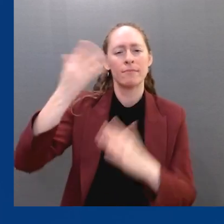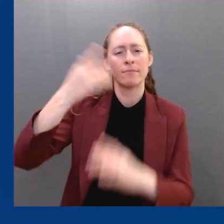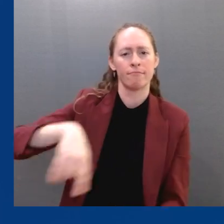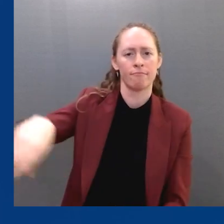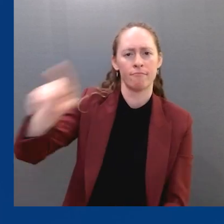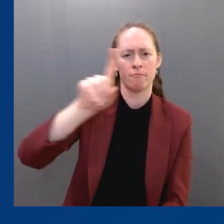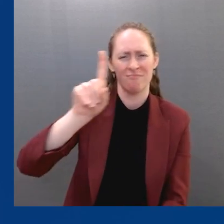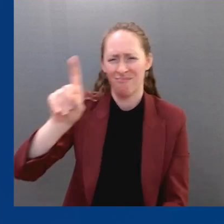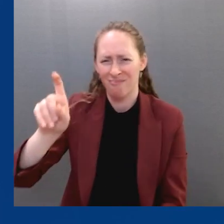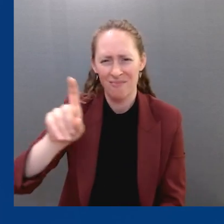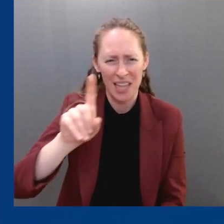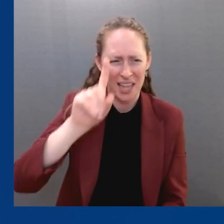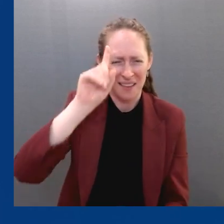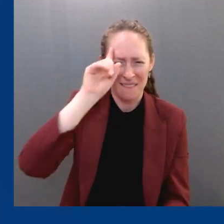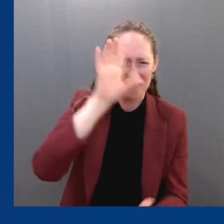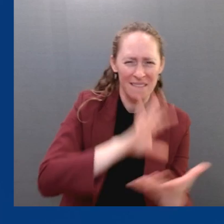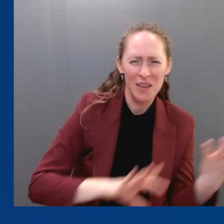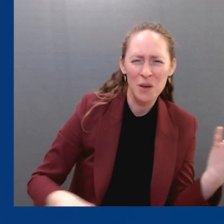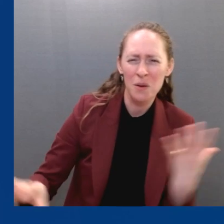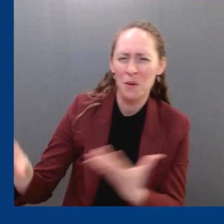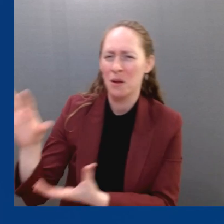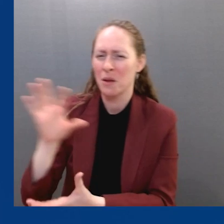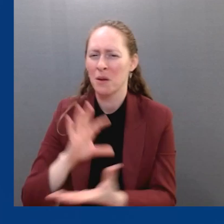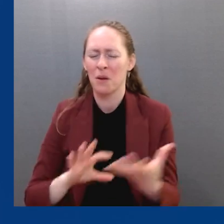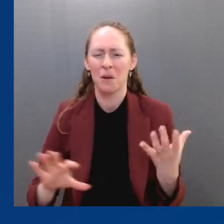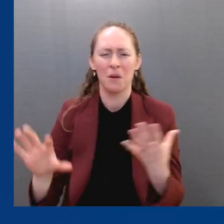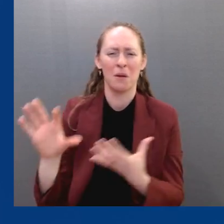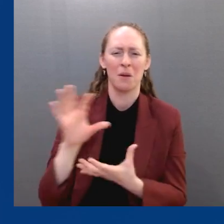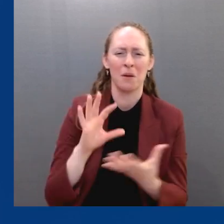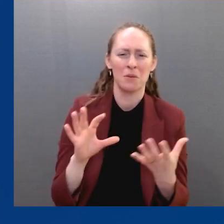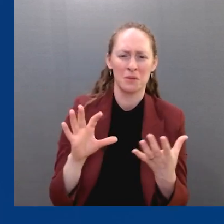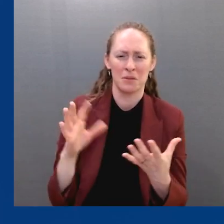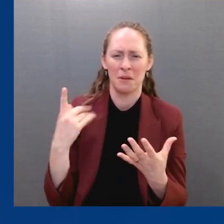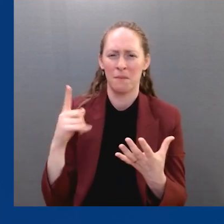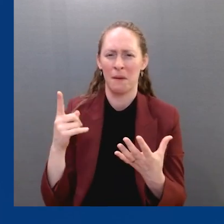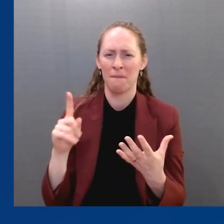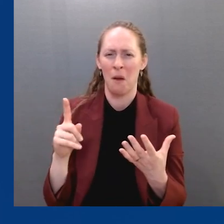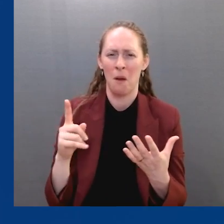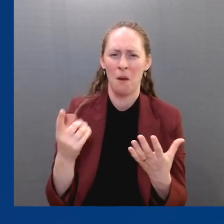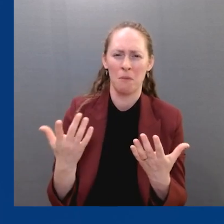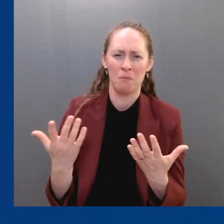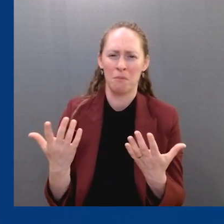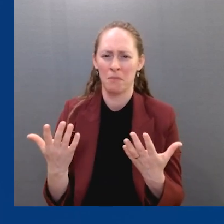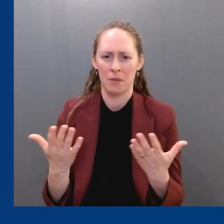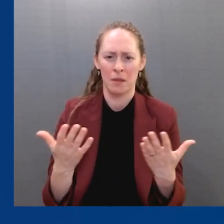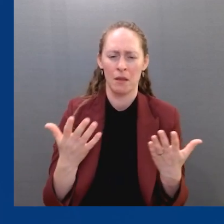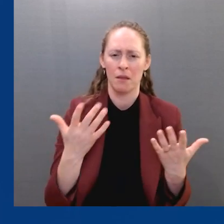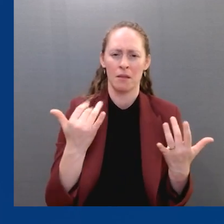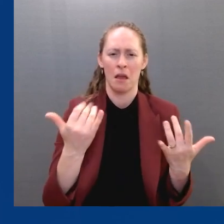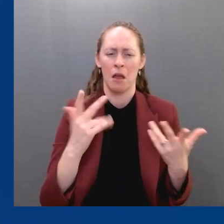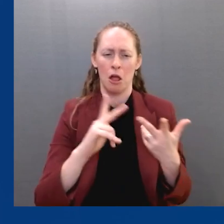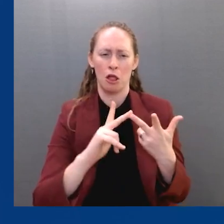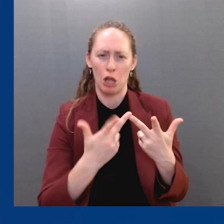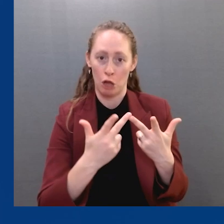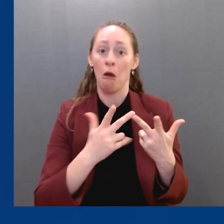I want to get a prototype vaccine booster now when I'm going to have a, you know, variant specific vaccine in four months or five months?